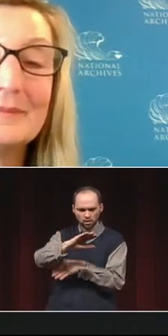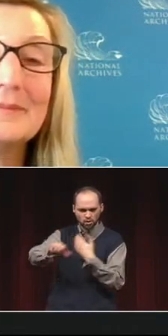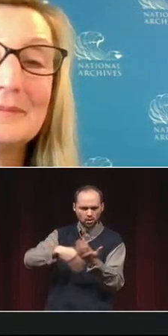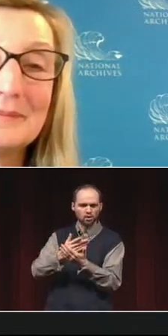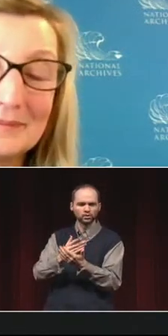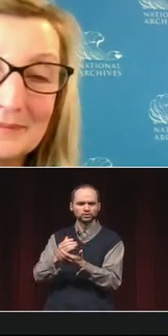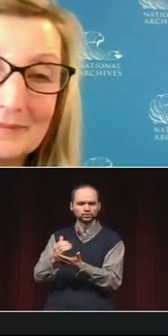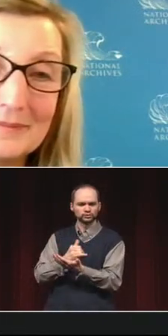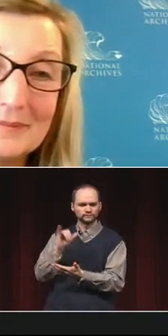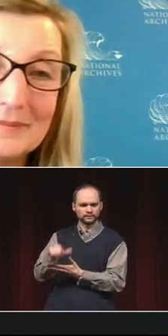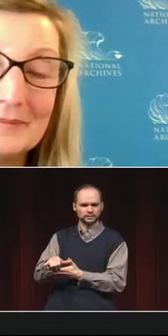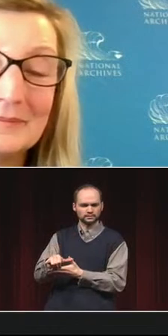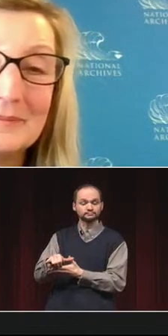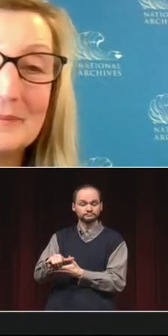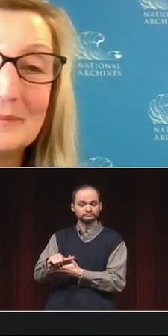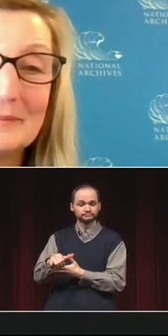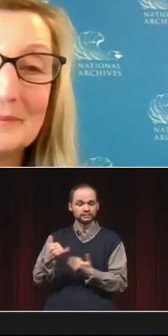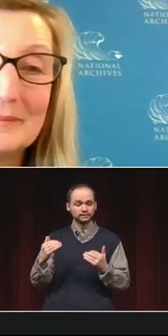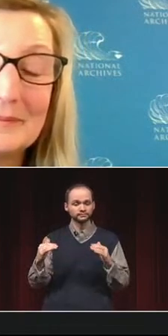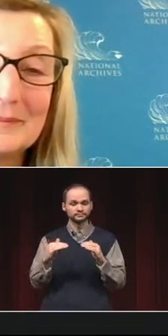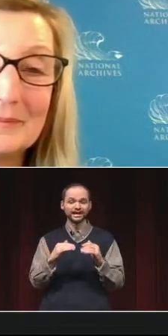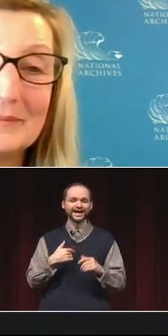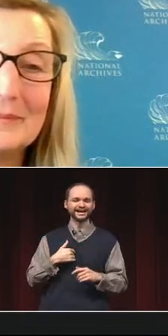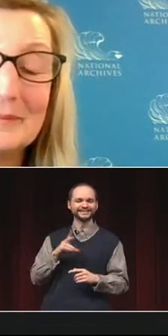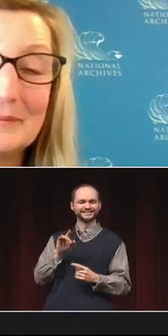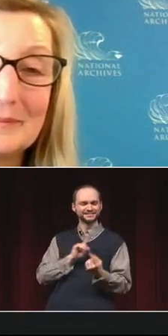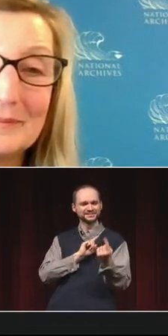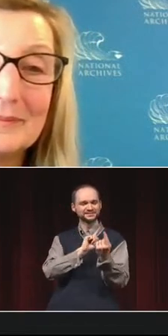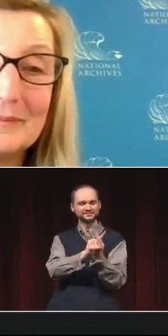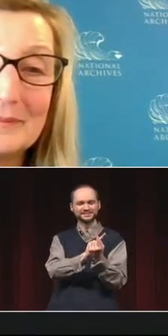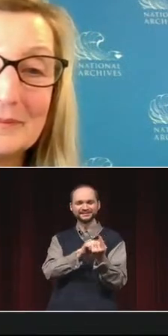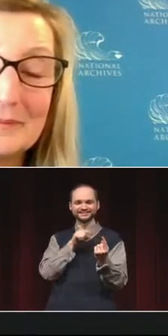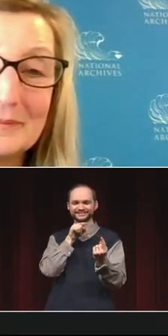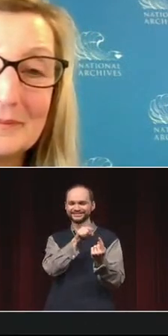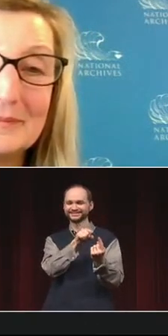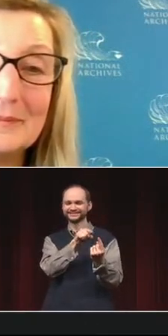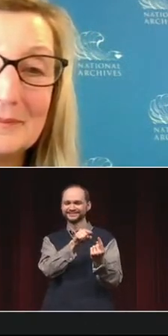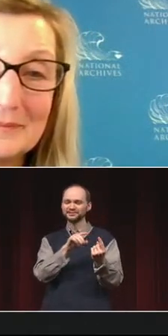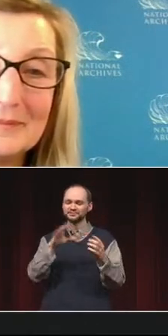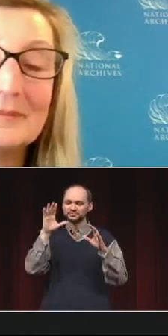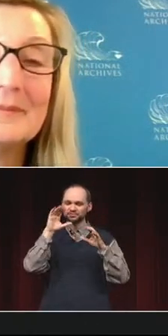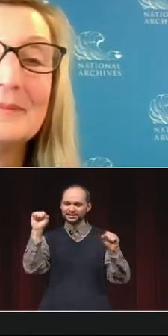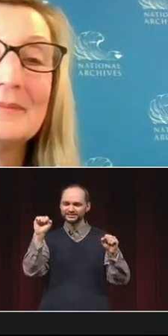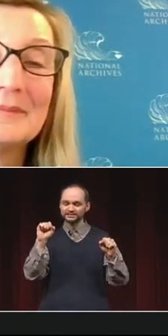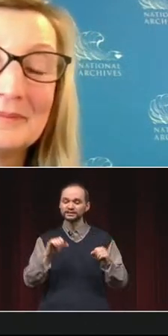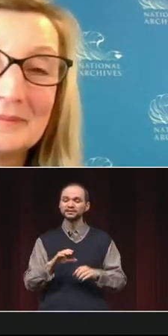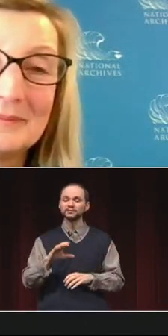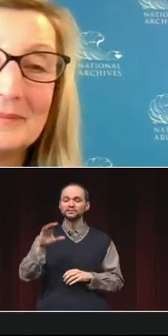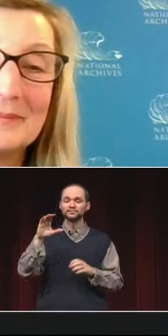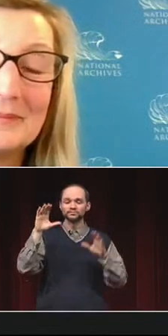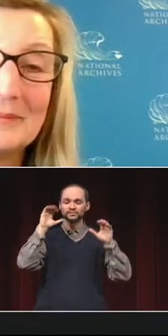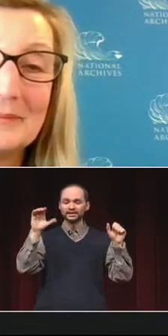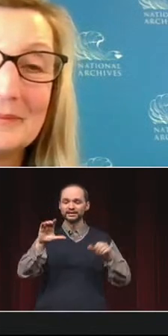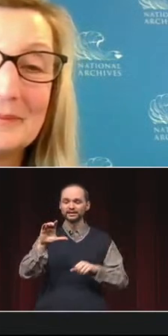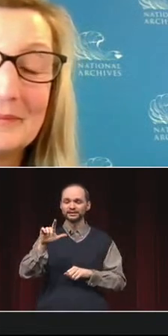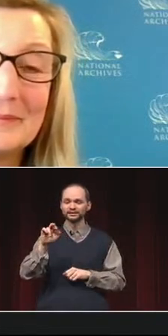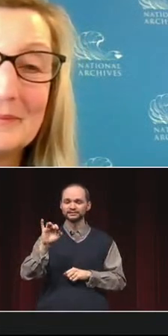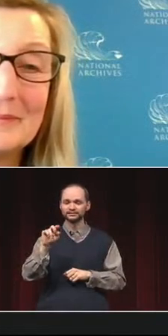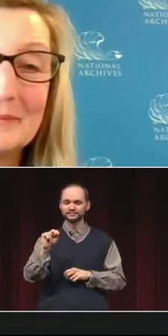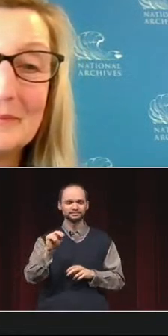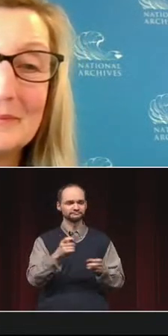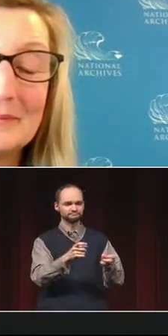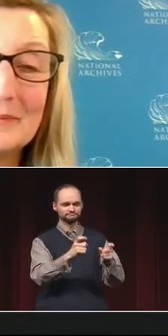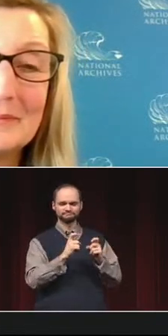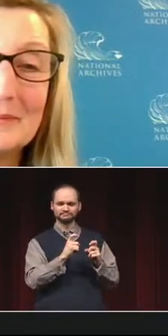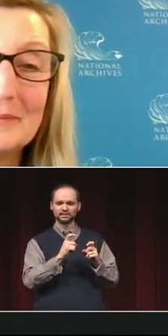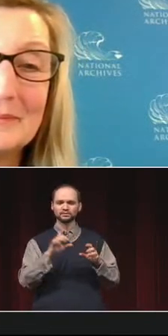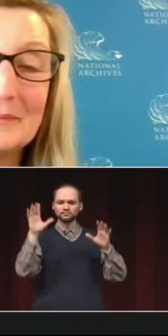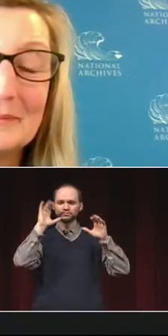and was awarded the presidential award by President Clinton. And I did see some movement